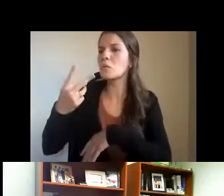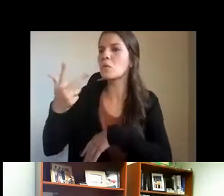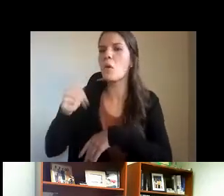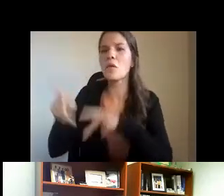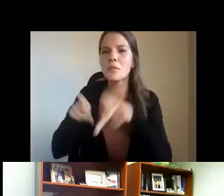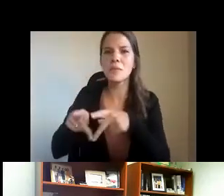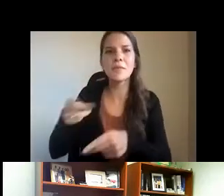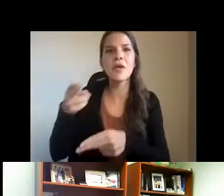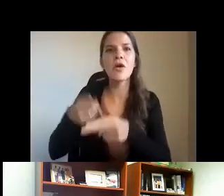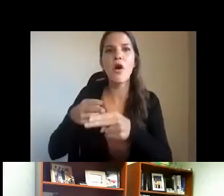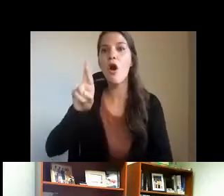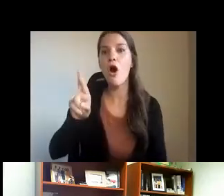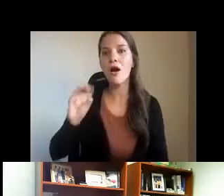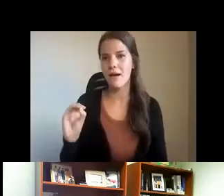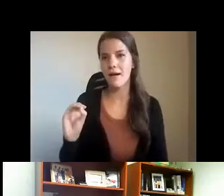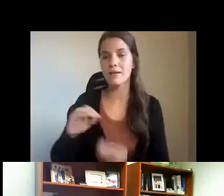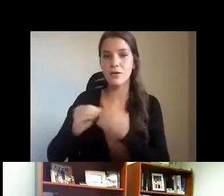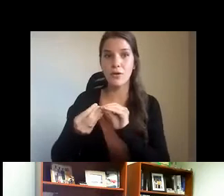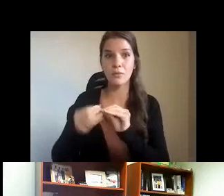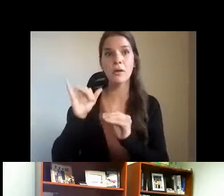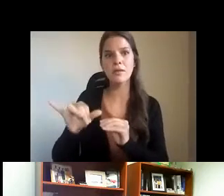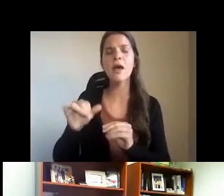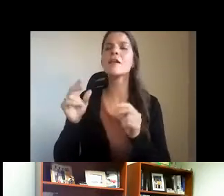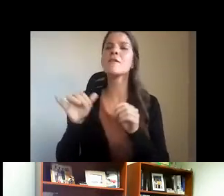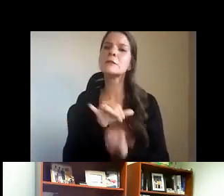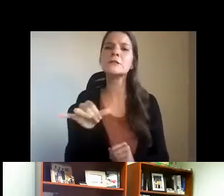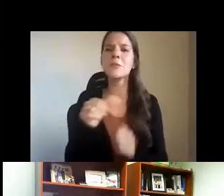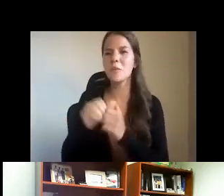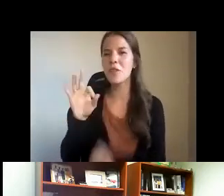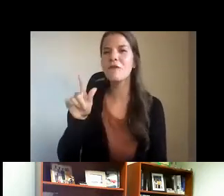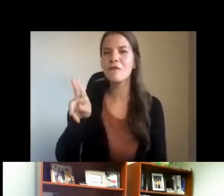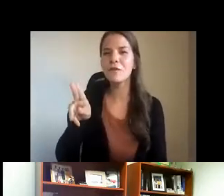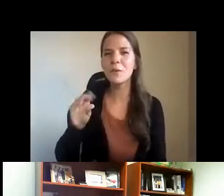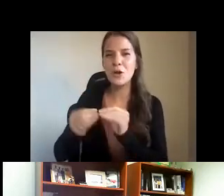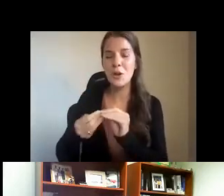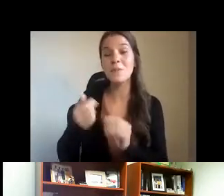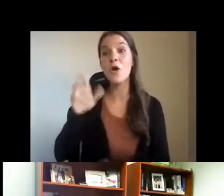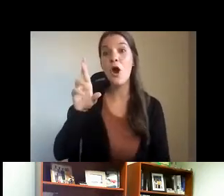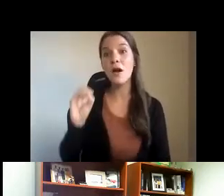number. That strain was very similar to flu which also has an R naught number of two to three.